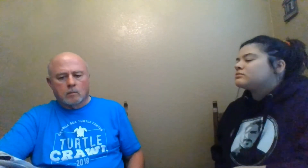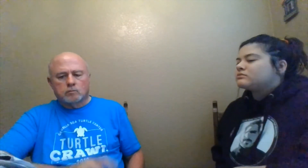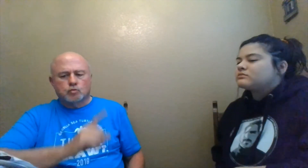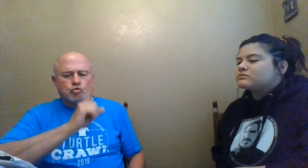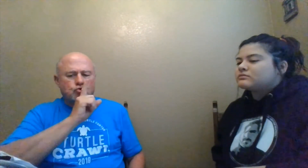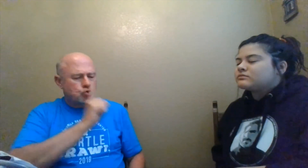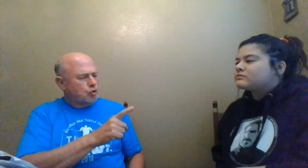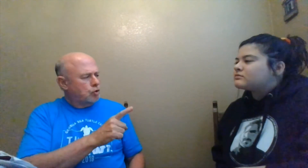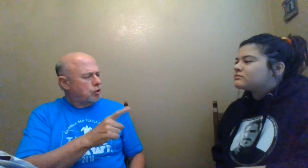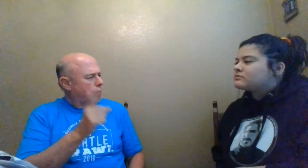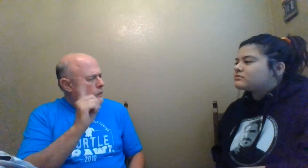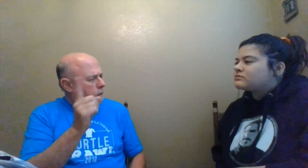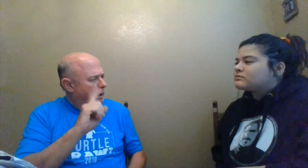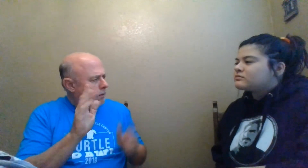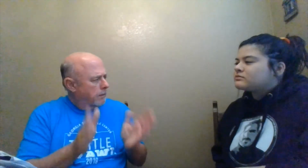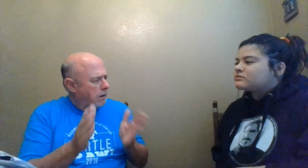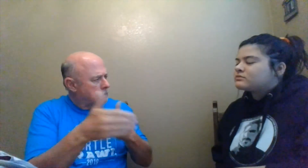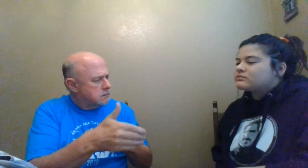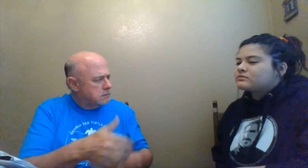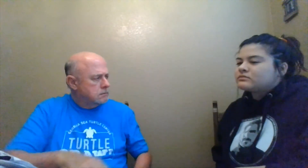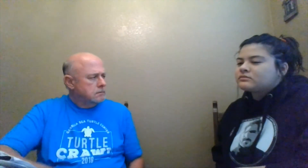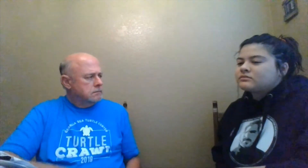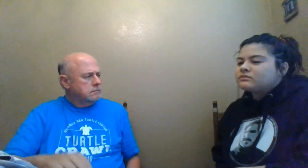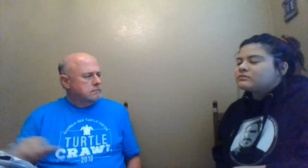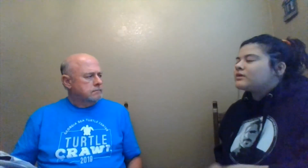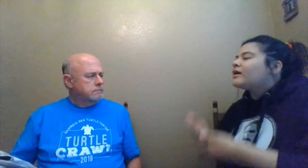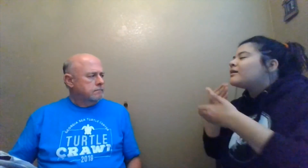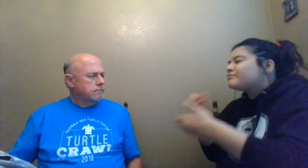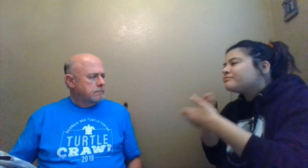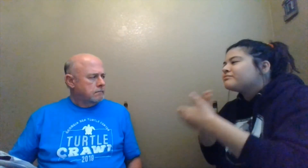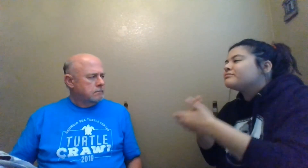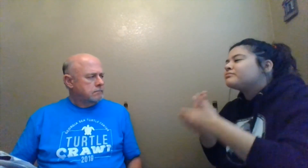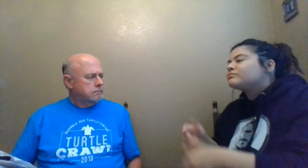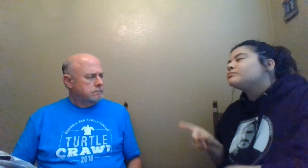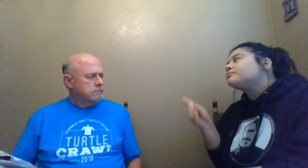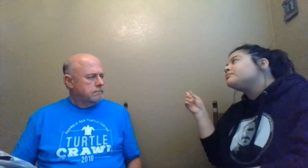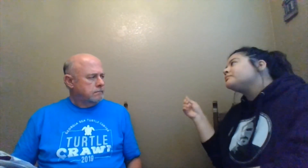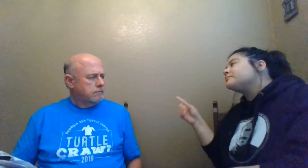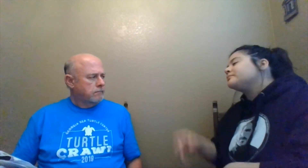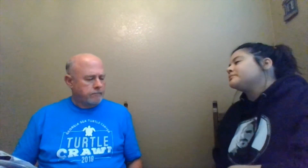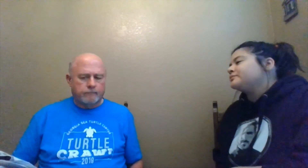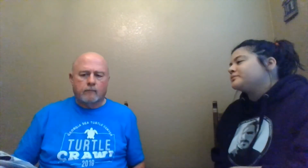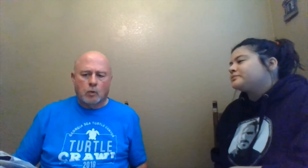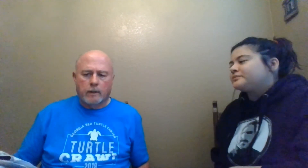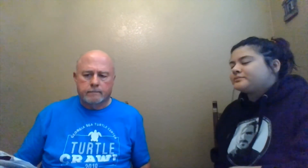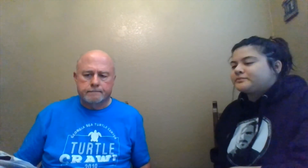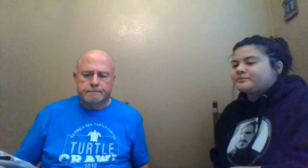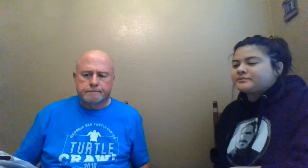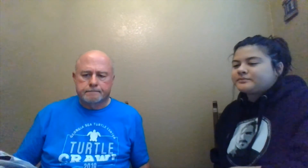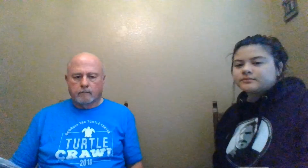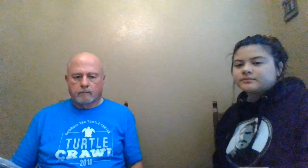Sure thing. where is the box? Thanks alot! over there!